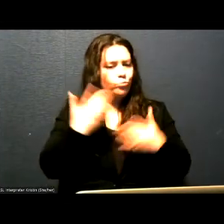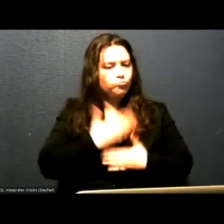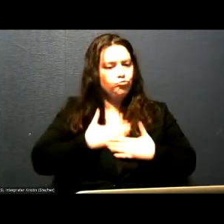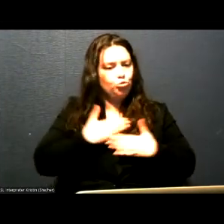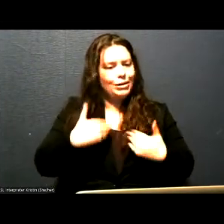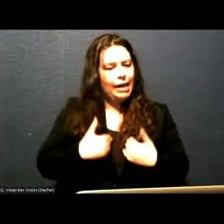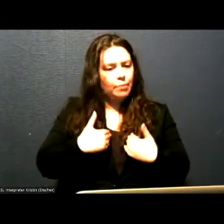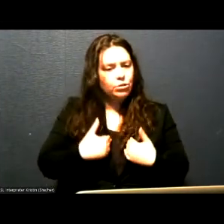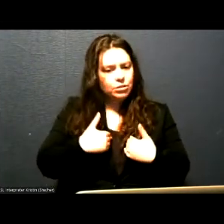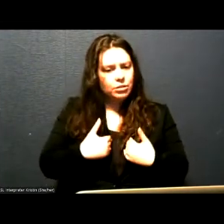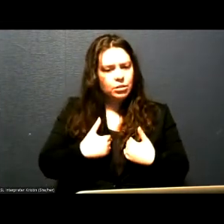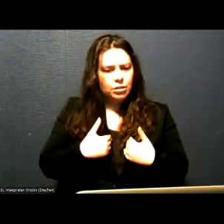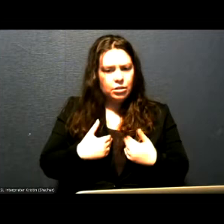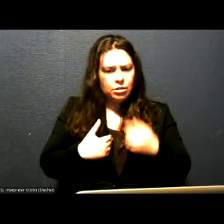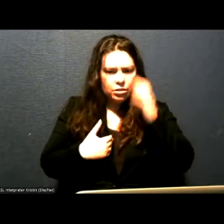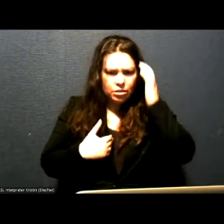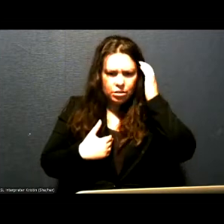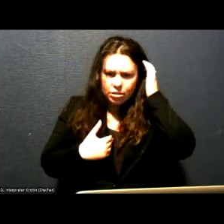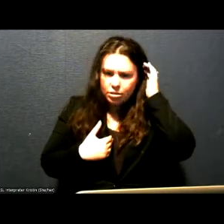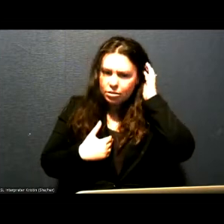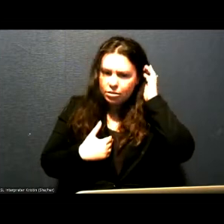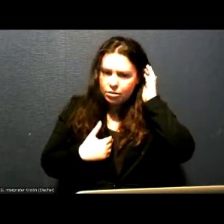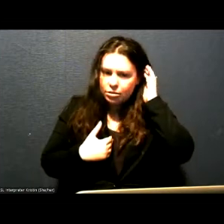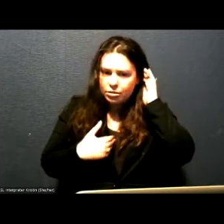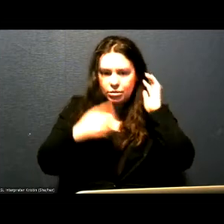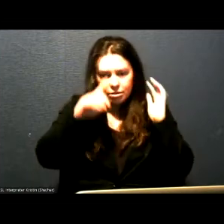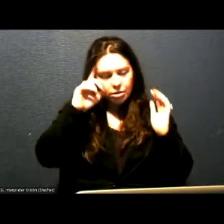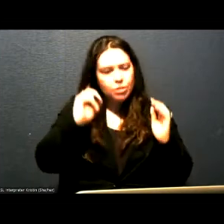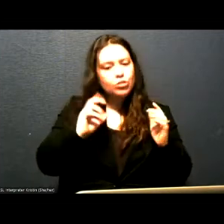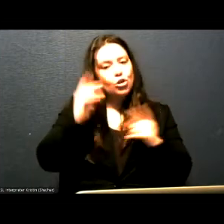Um so I, you know, you go through the route of "Ooh do I want to be a veterinarian?"